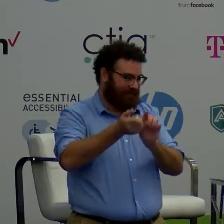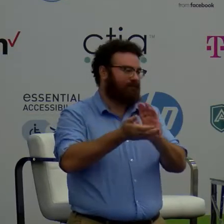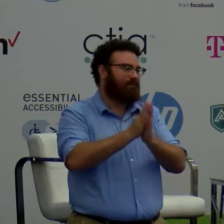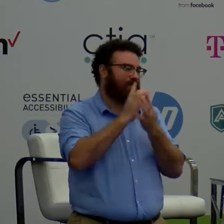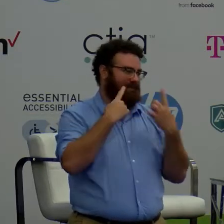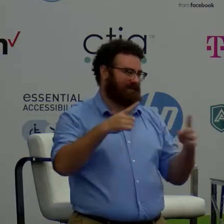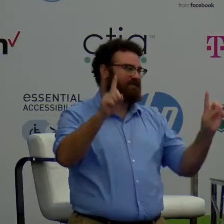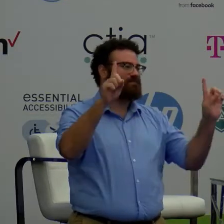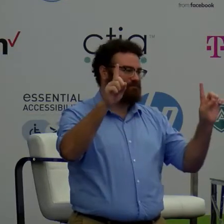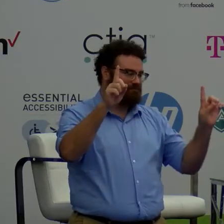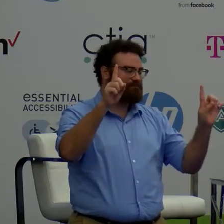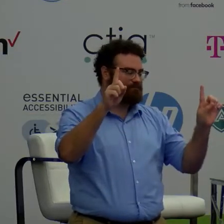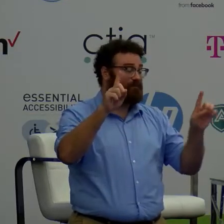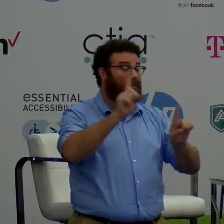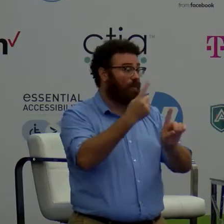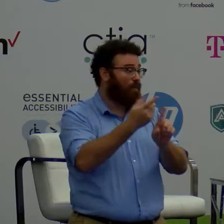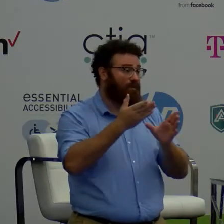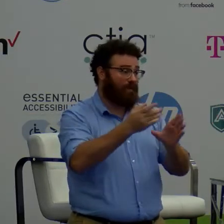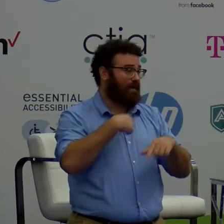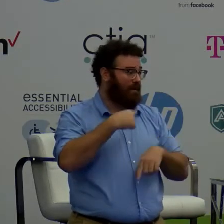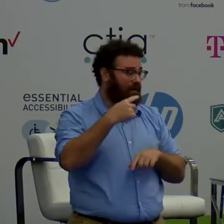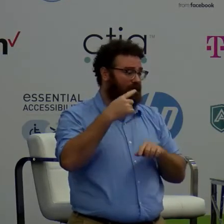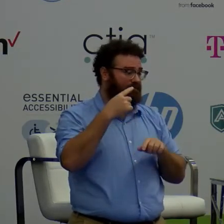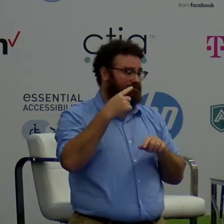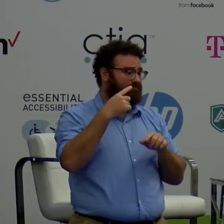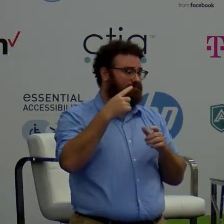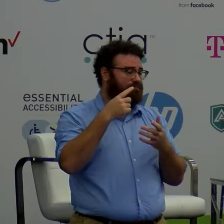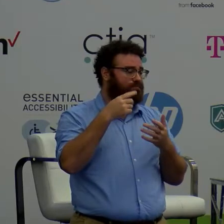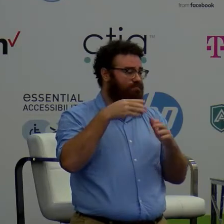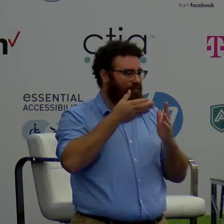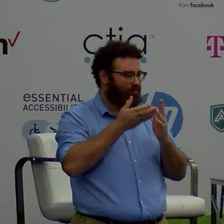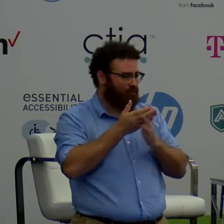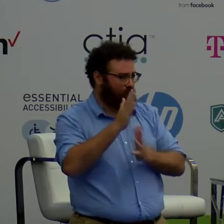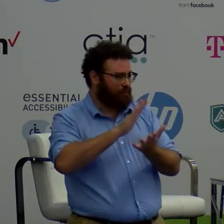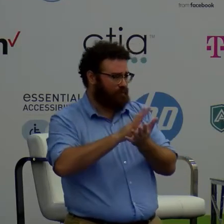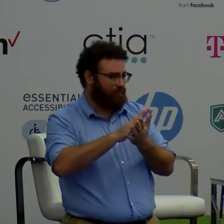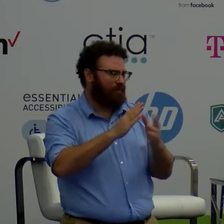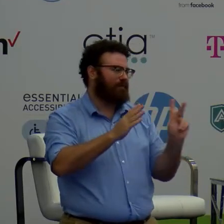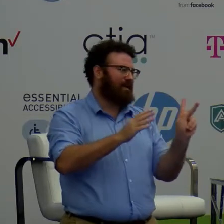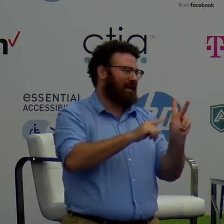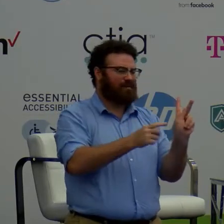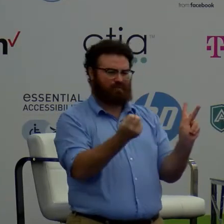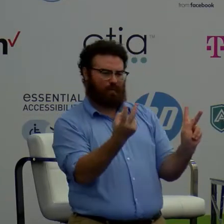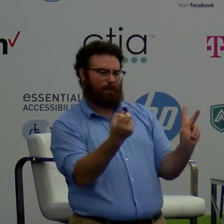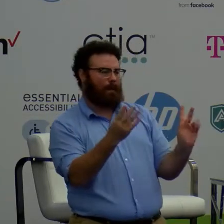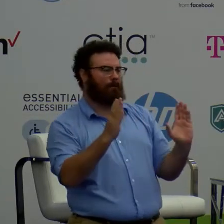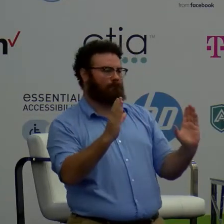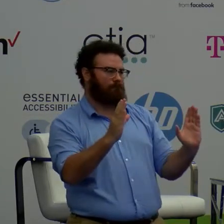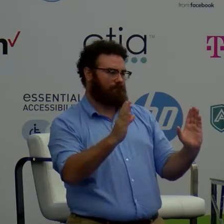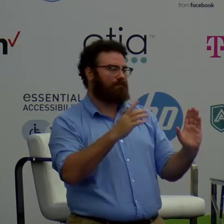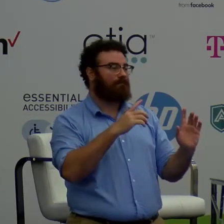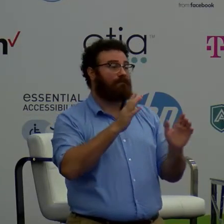The only way I got to school from K through 12 is because my mom I'm read every single textbook.